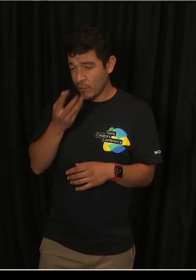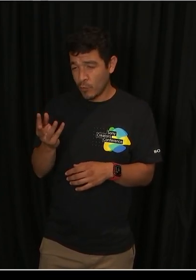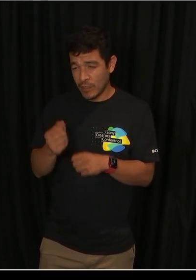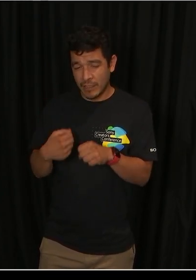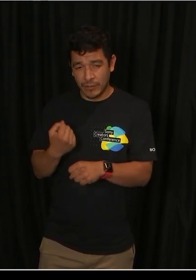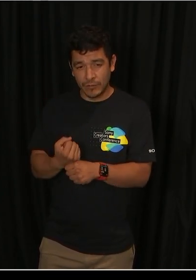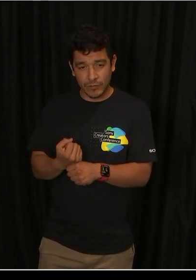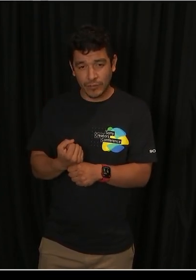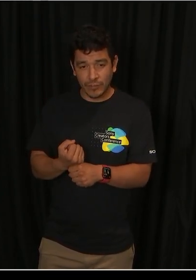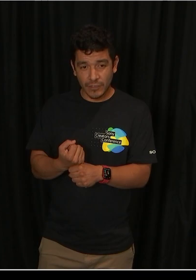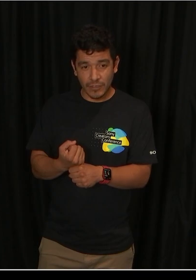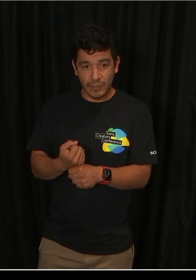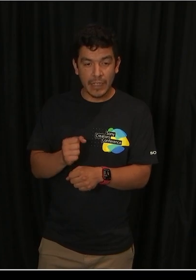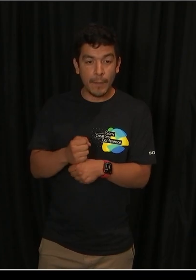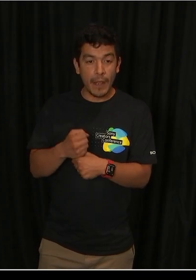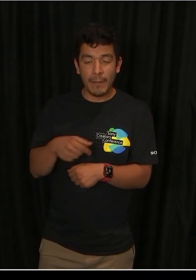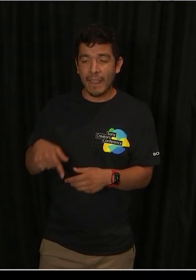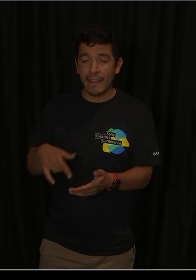in making these impossible worlds.